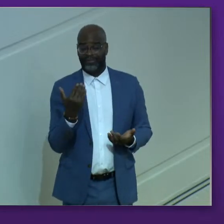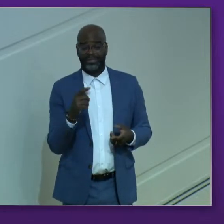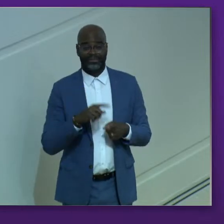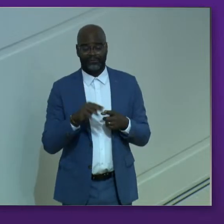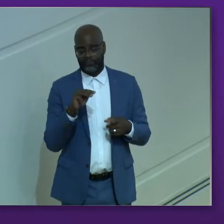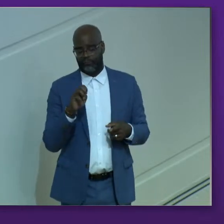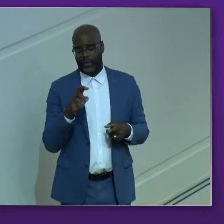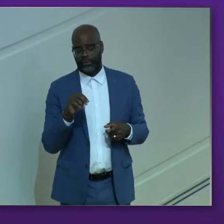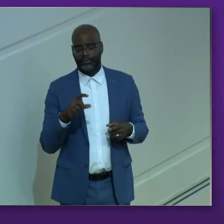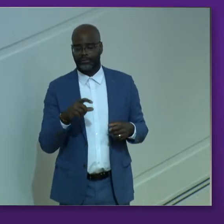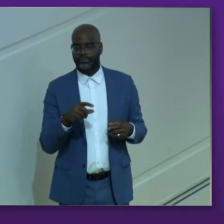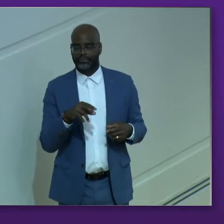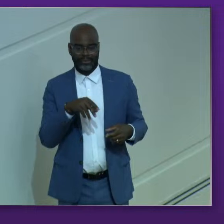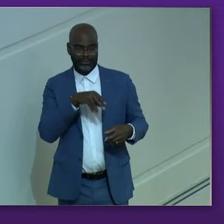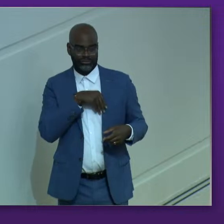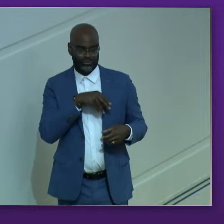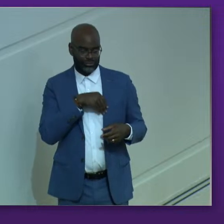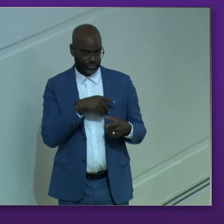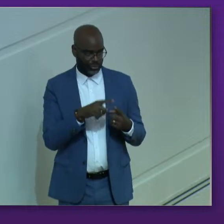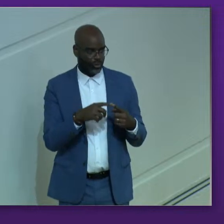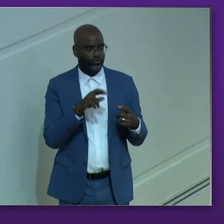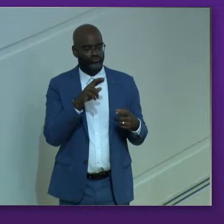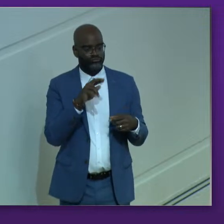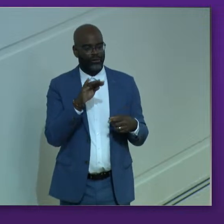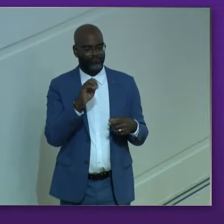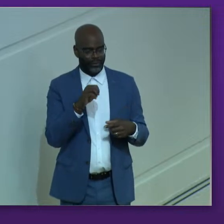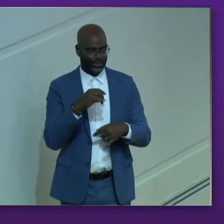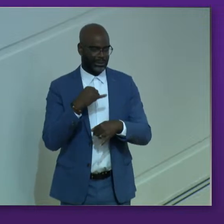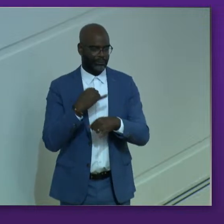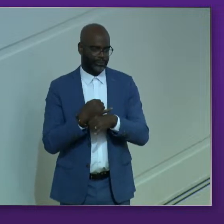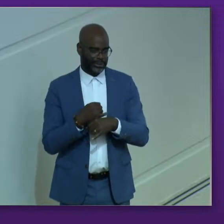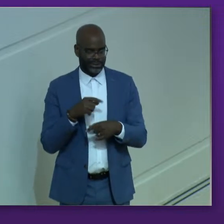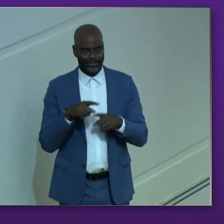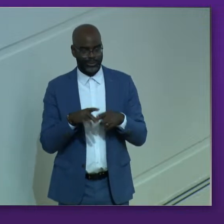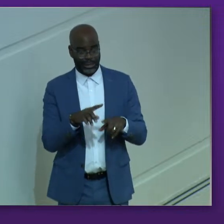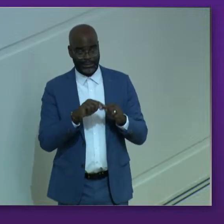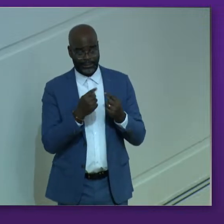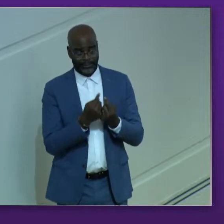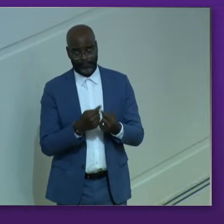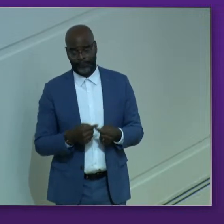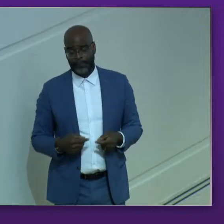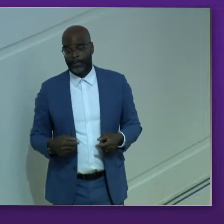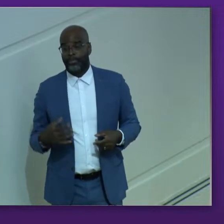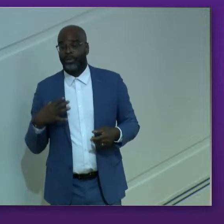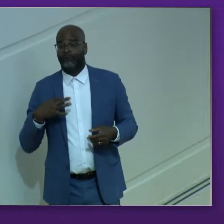MERIT BADGE UNIVERSITY FOR NEARLY 200 SCOUTS OF ALL GENDERS AGES 10 THROUGH 18